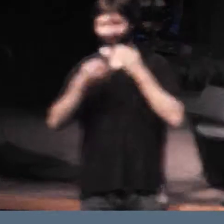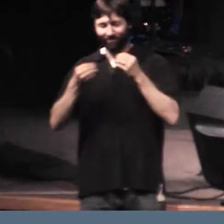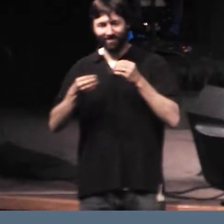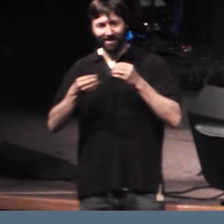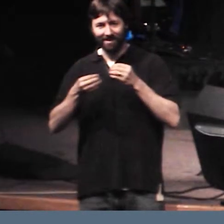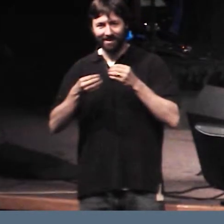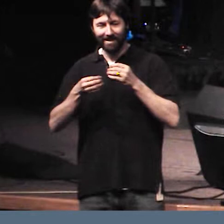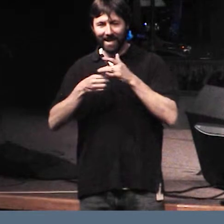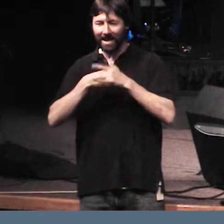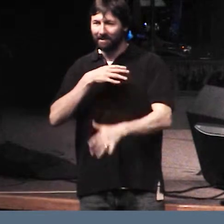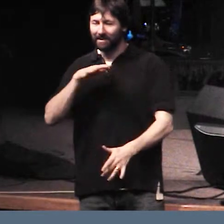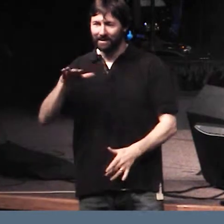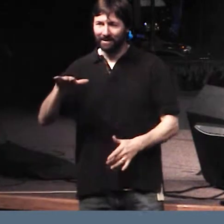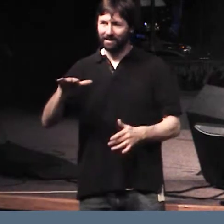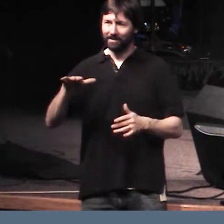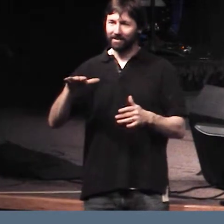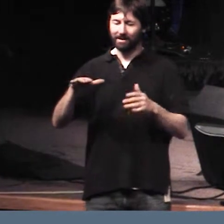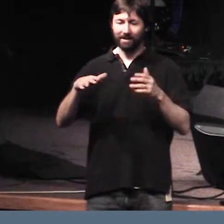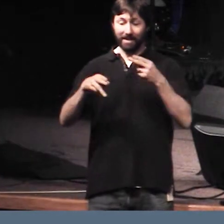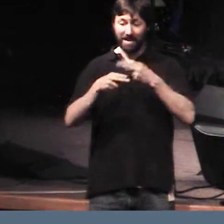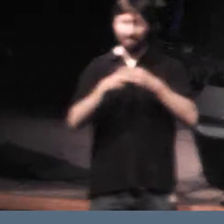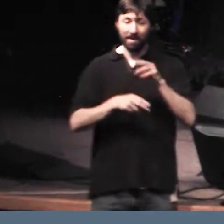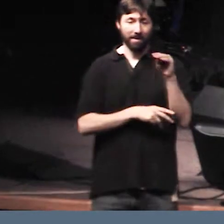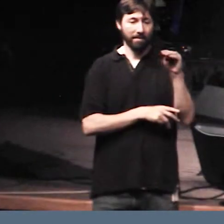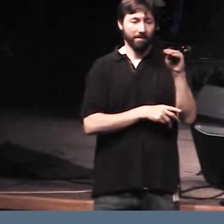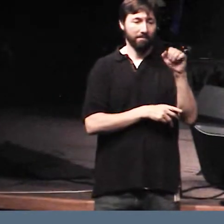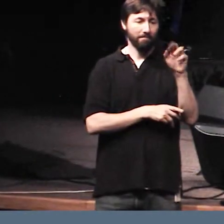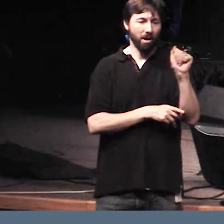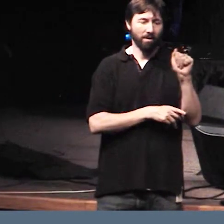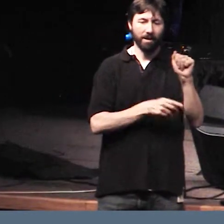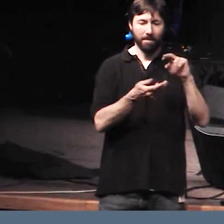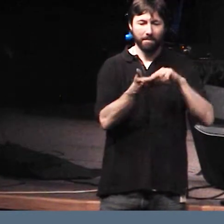mara which which means "bitter"